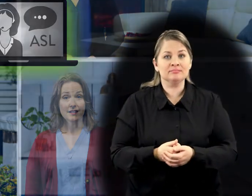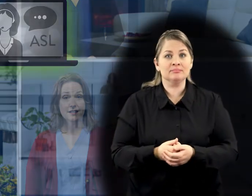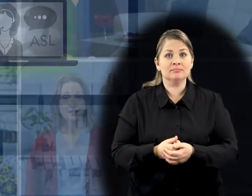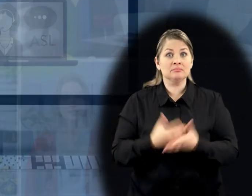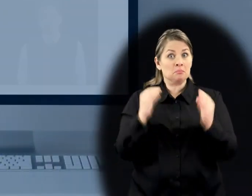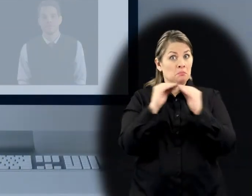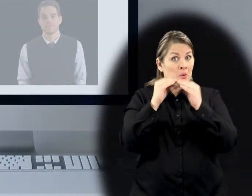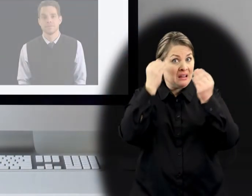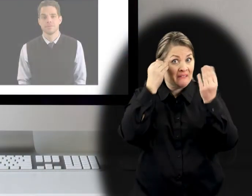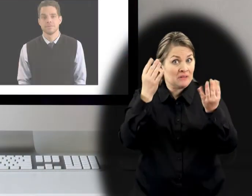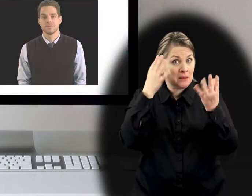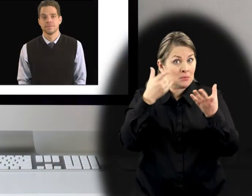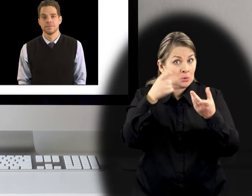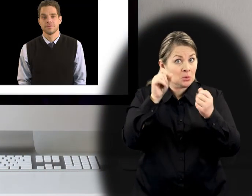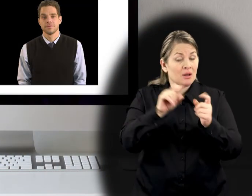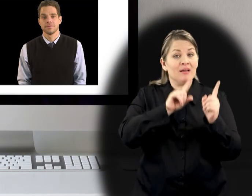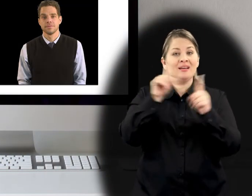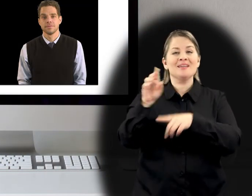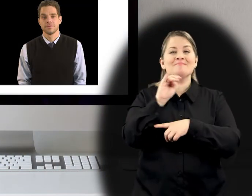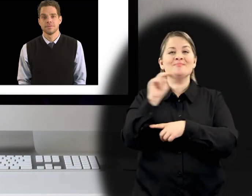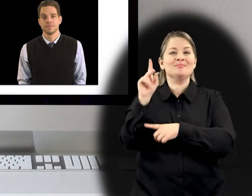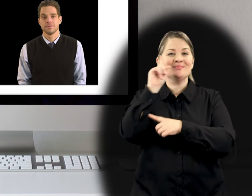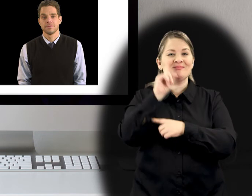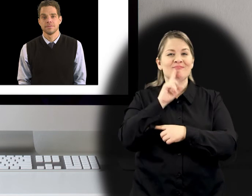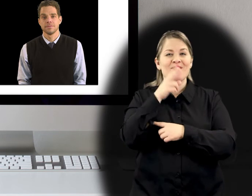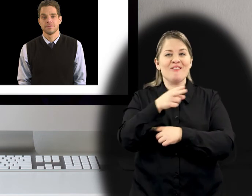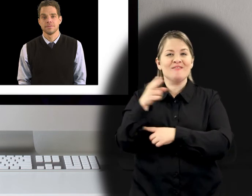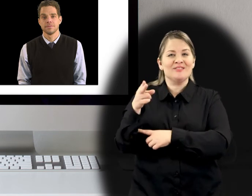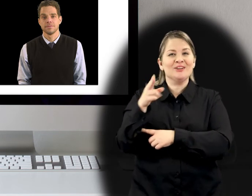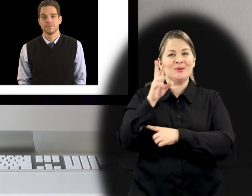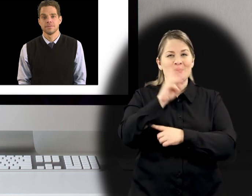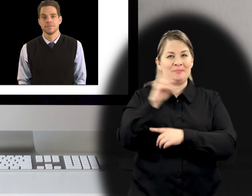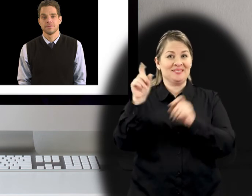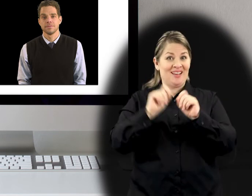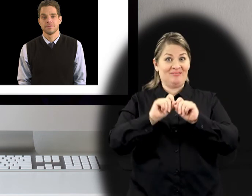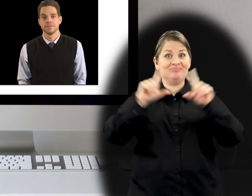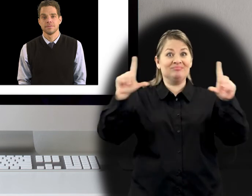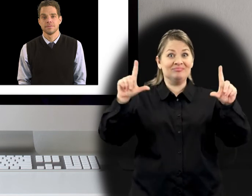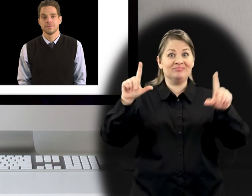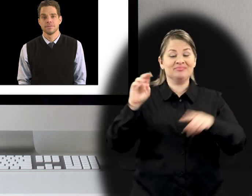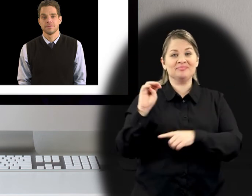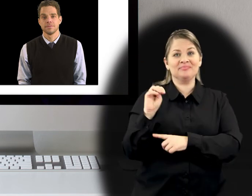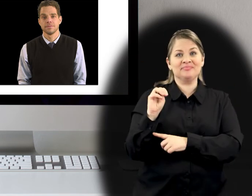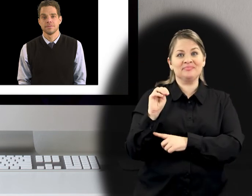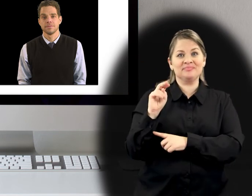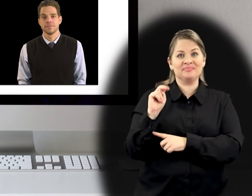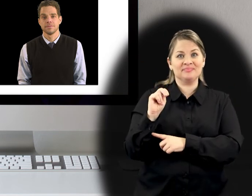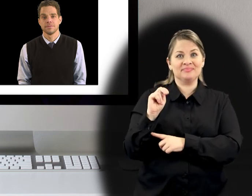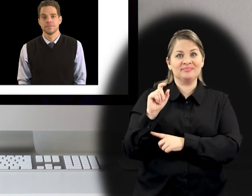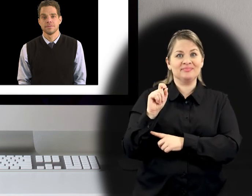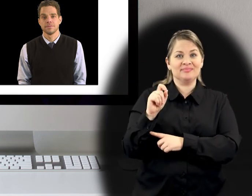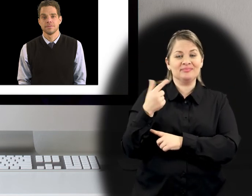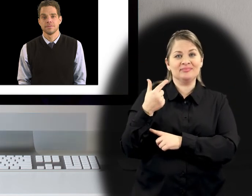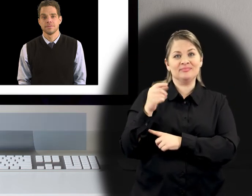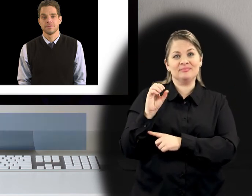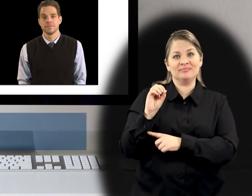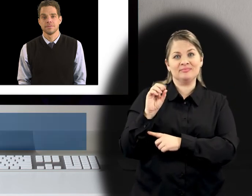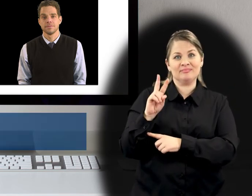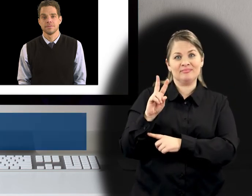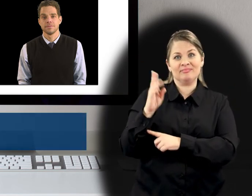with specialized expertise. You can learn more about VRI and other communication solutions